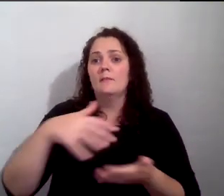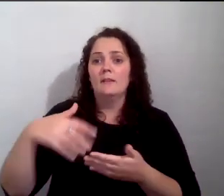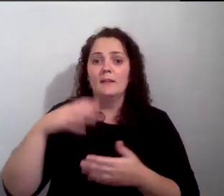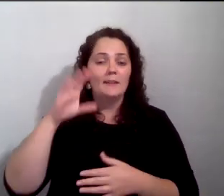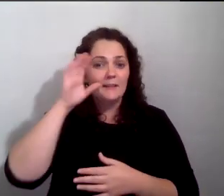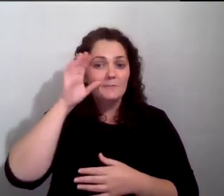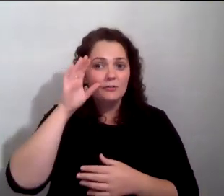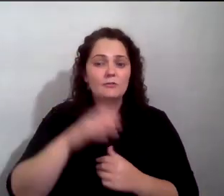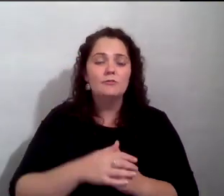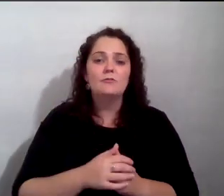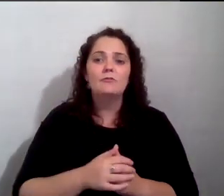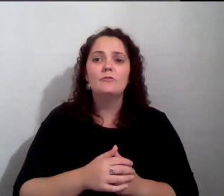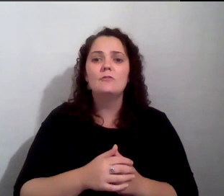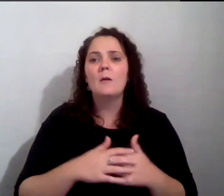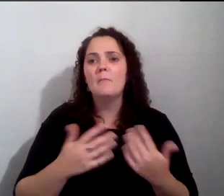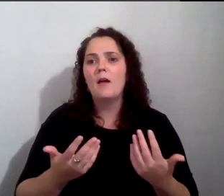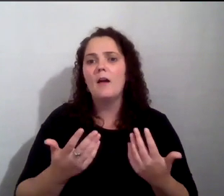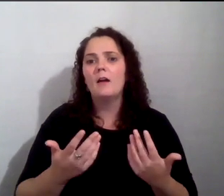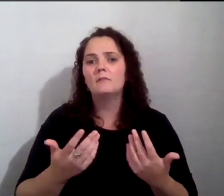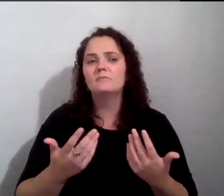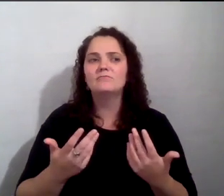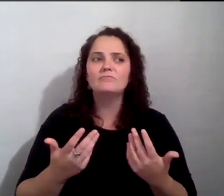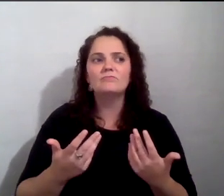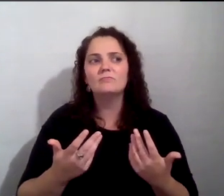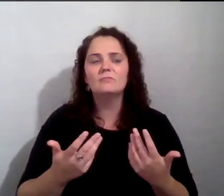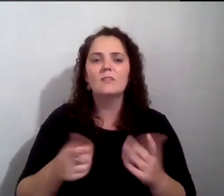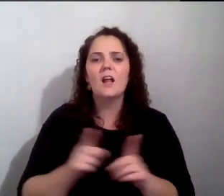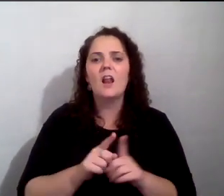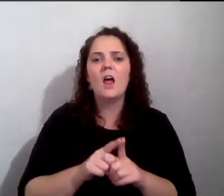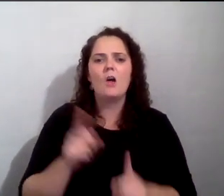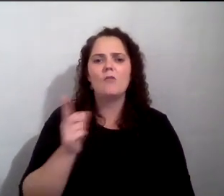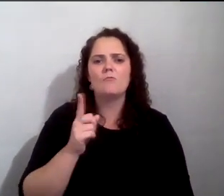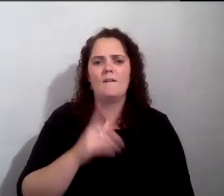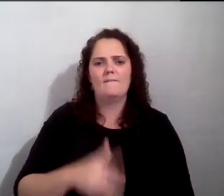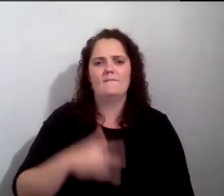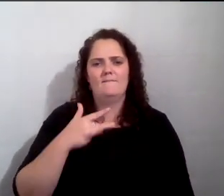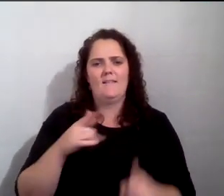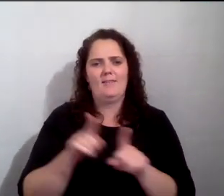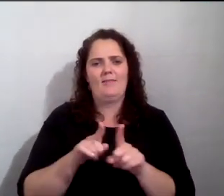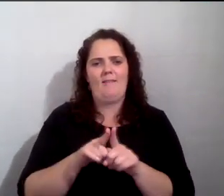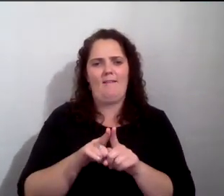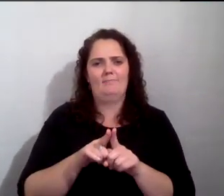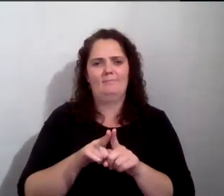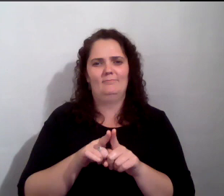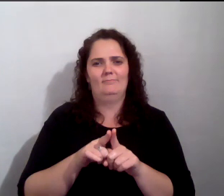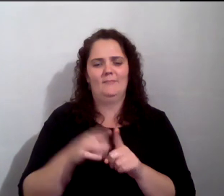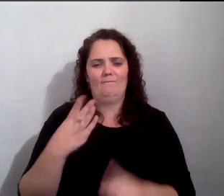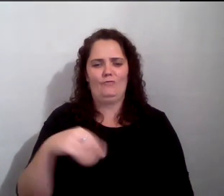it wasn't so much about gathering images as much as gathering what is this, what does this feel like from the perspective